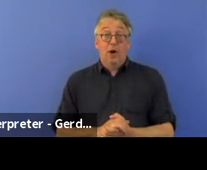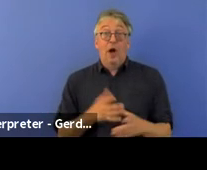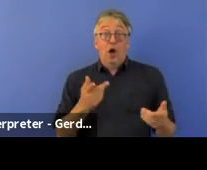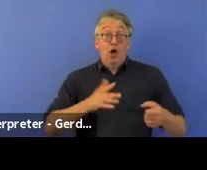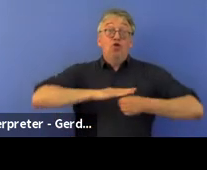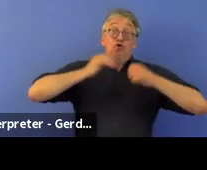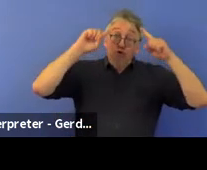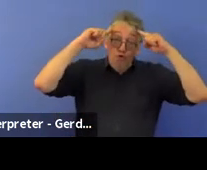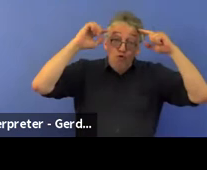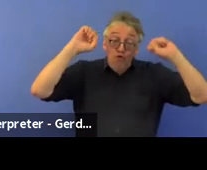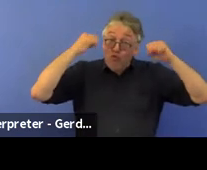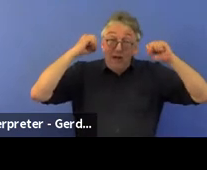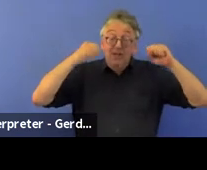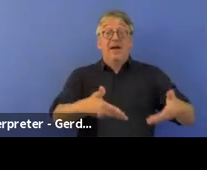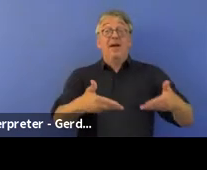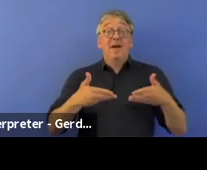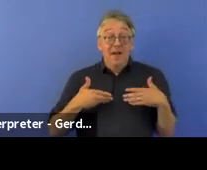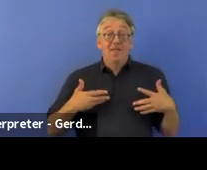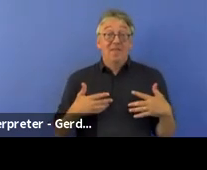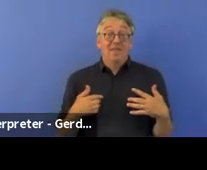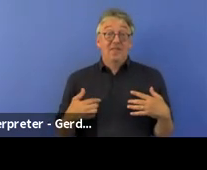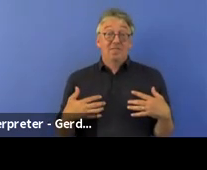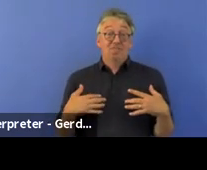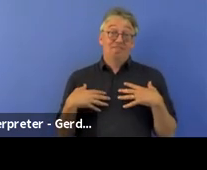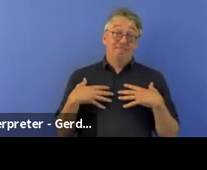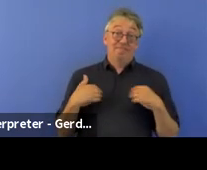their residual senses to access education. Online education is